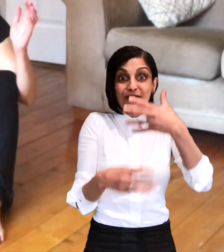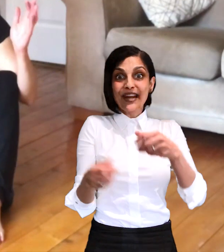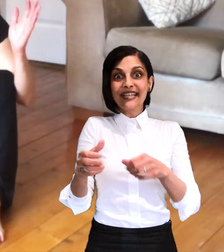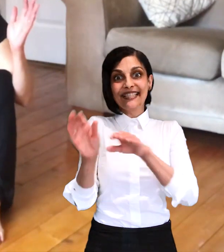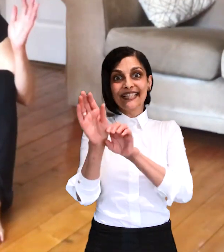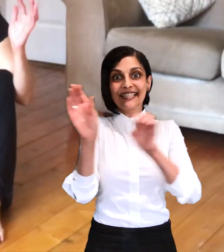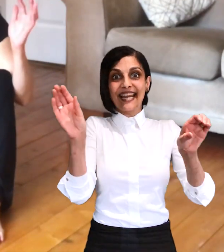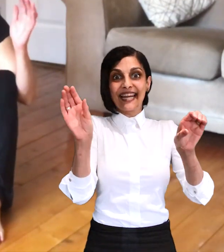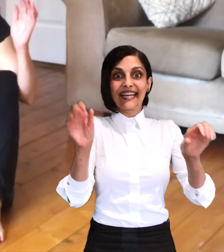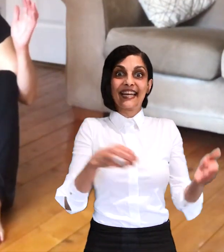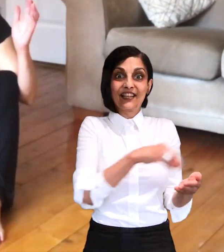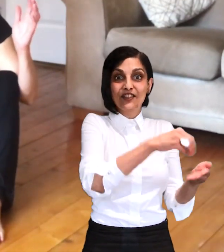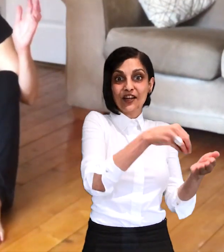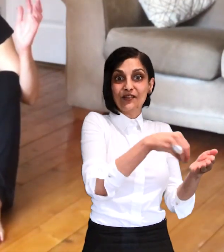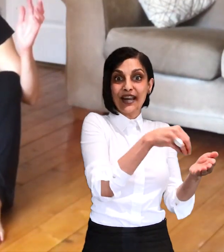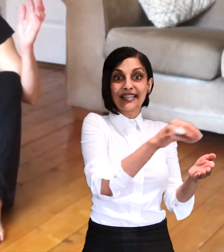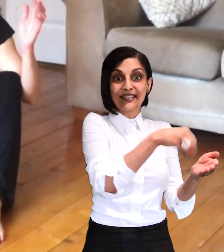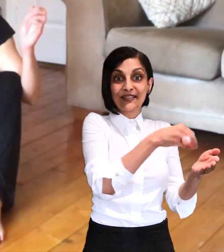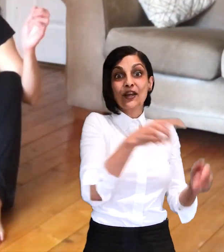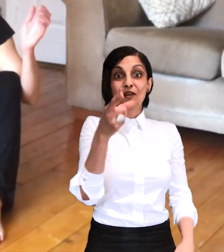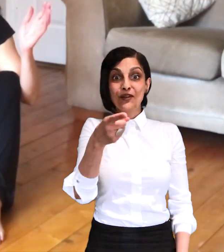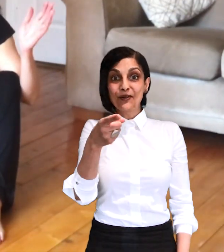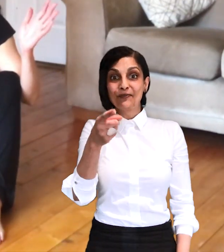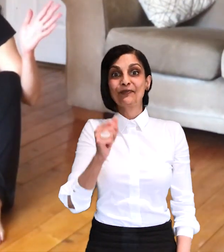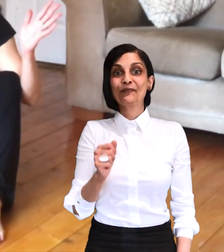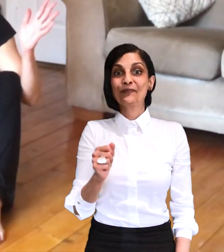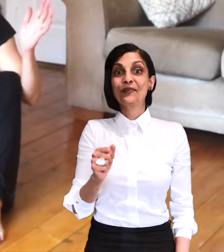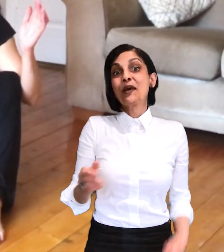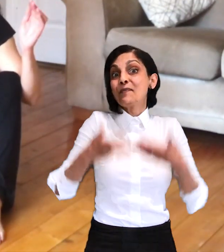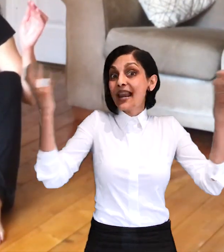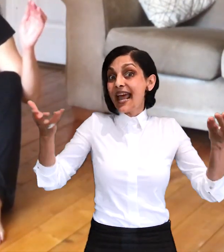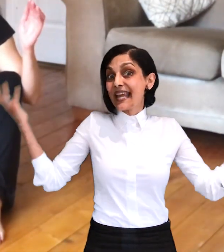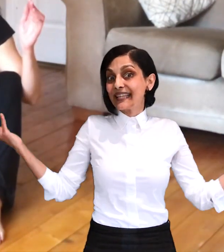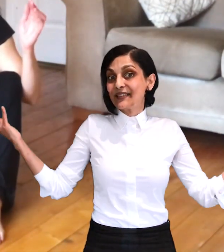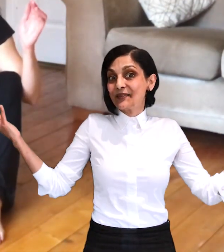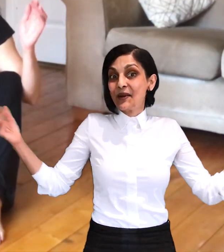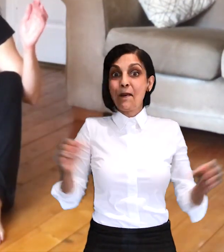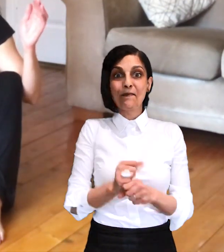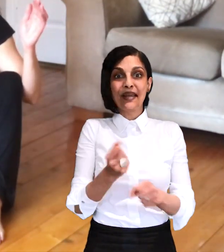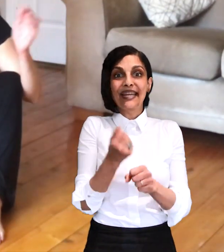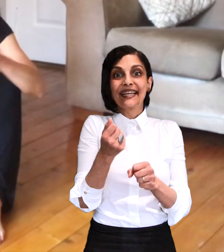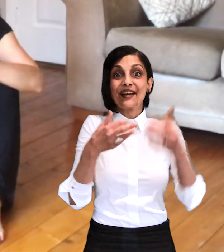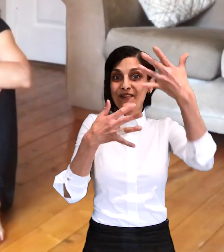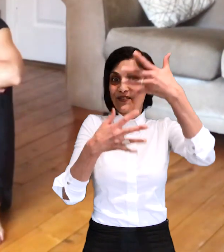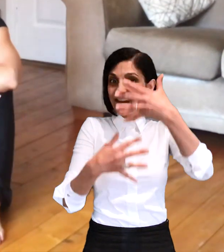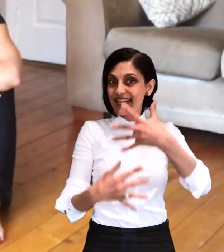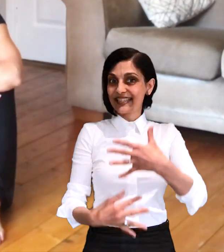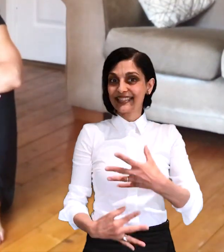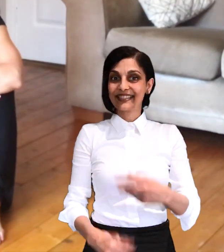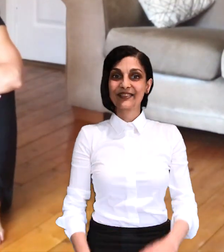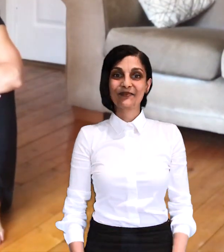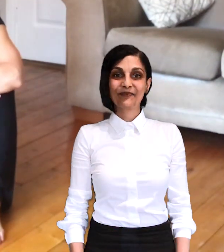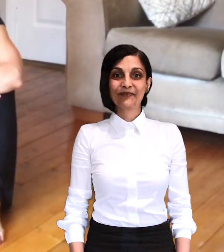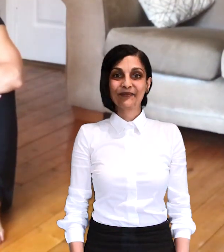You can decorate your rain stick however you like and then you can just have a play with that and see if you can make your own rain.